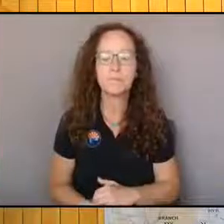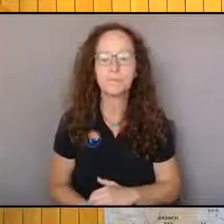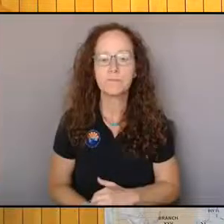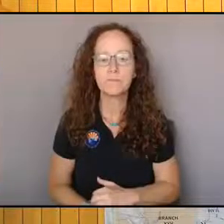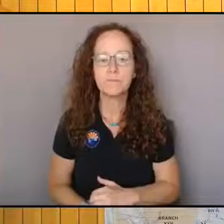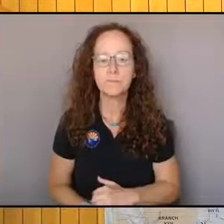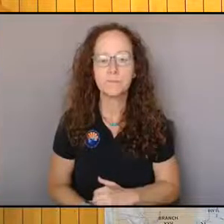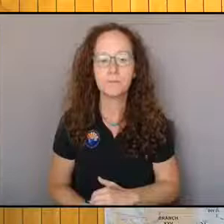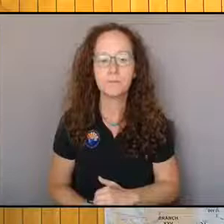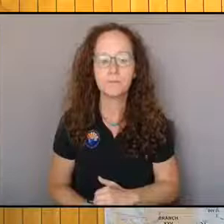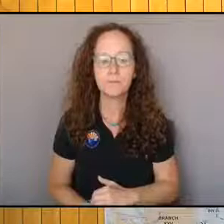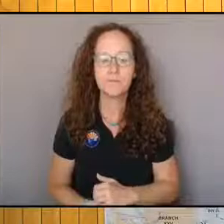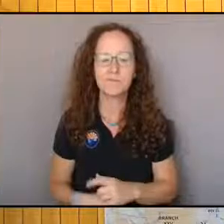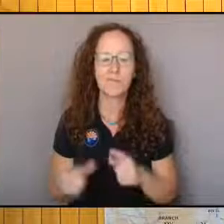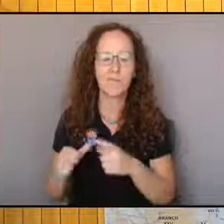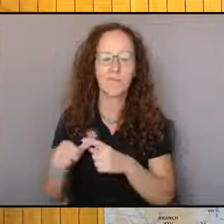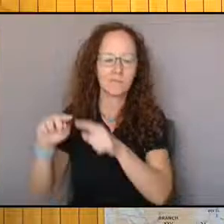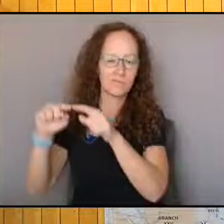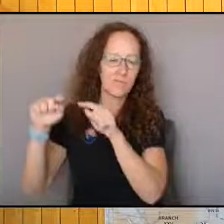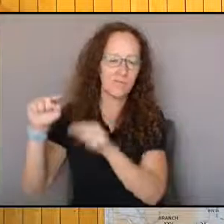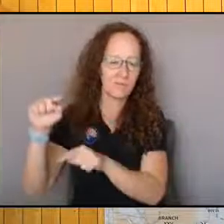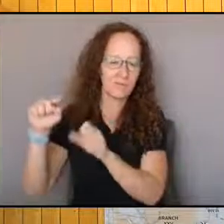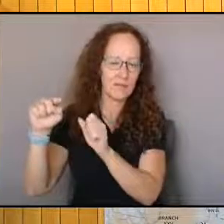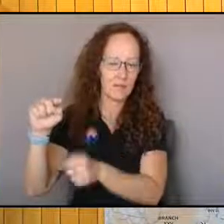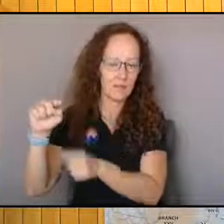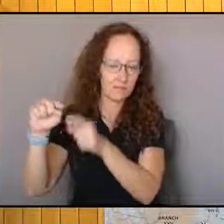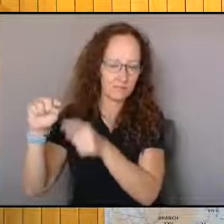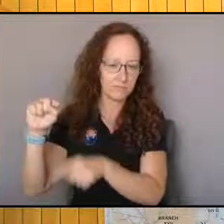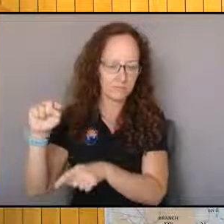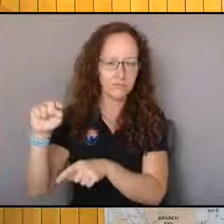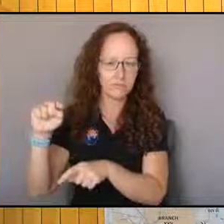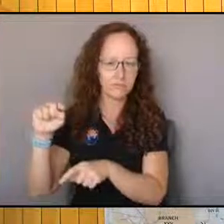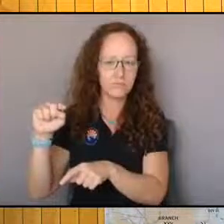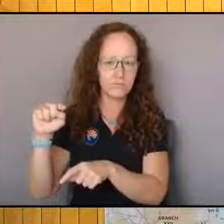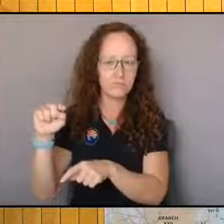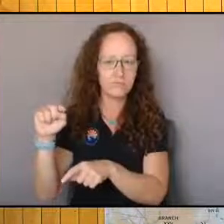THE PERIMETER. GOING DOWN TO THE SOUTH, ALL THE WAY DOWN HERE WE ARE